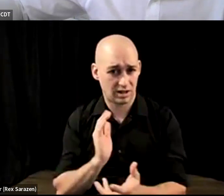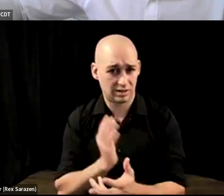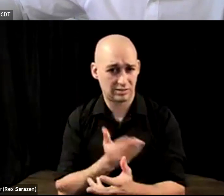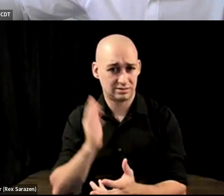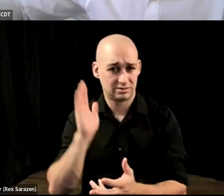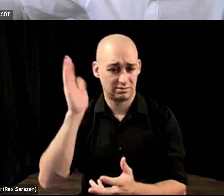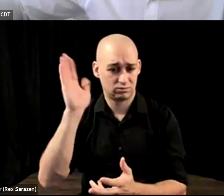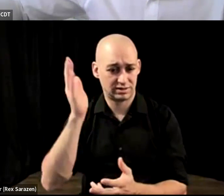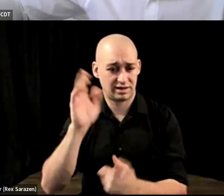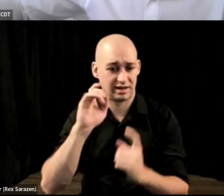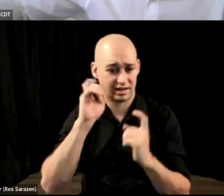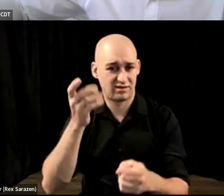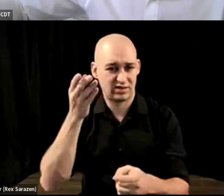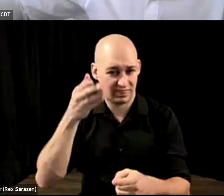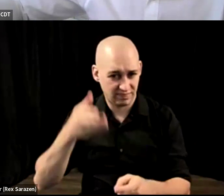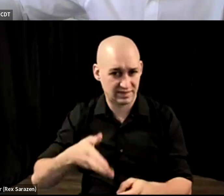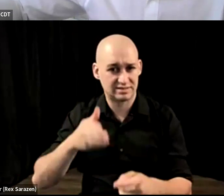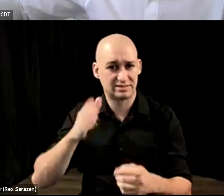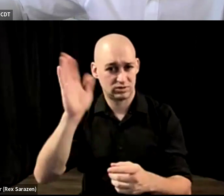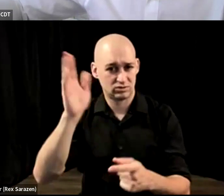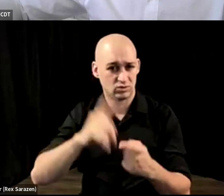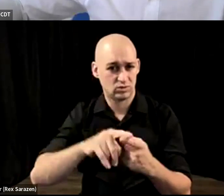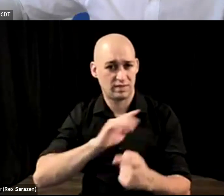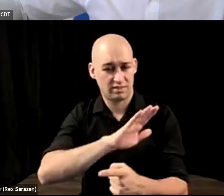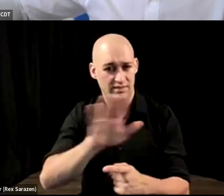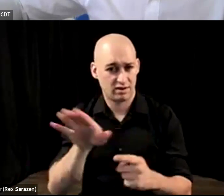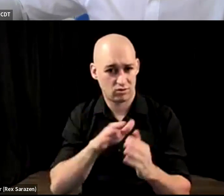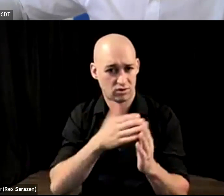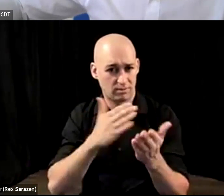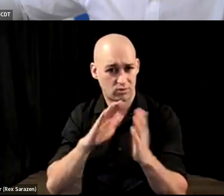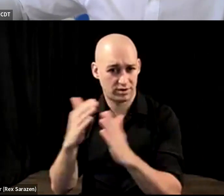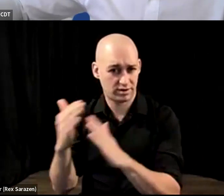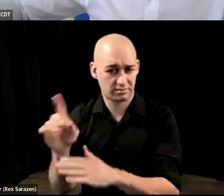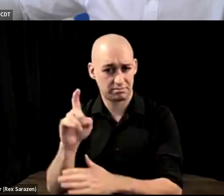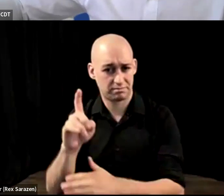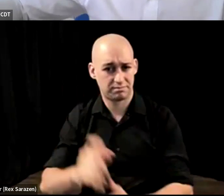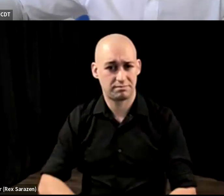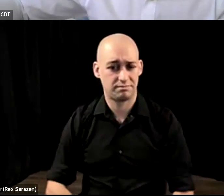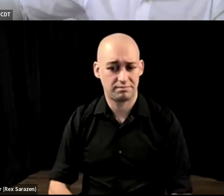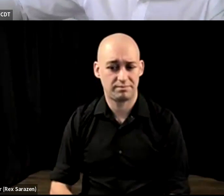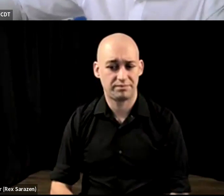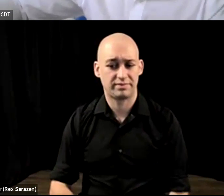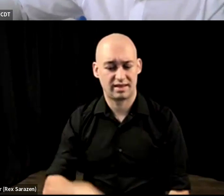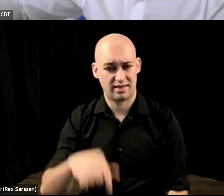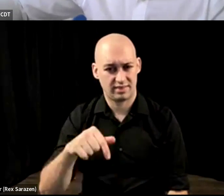Give this presentation to their communities. This specific person is interested because they